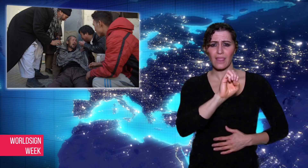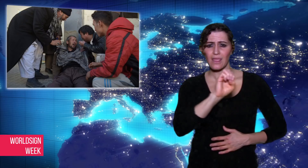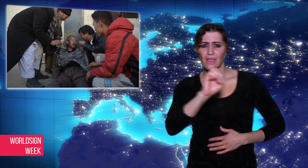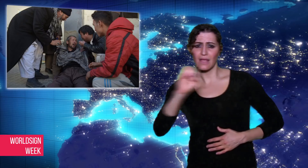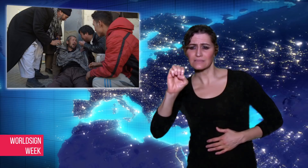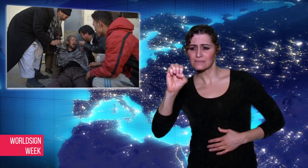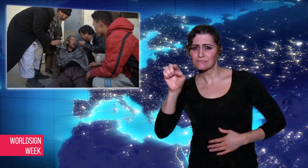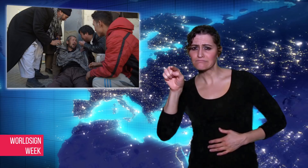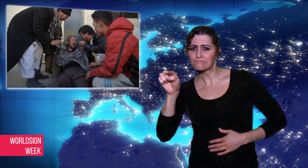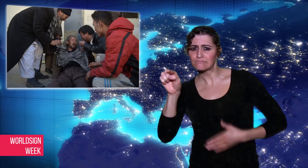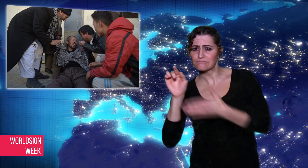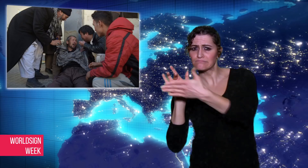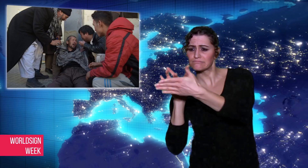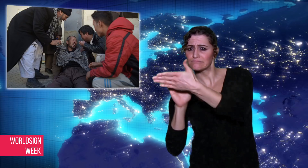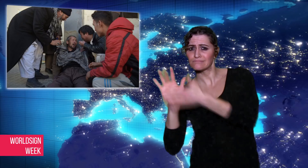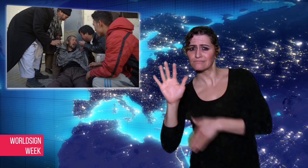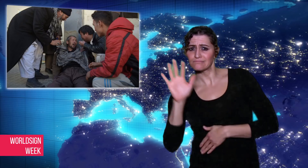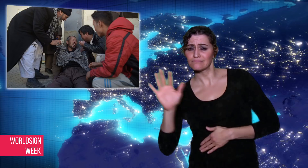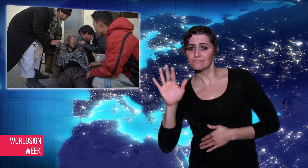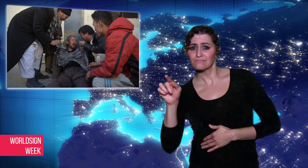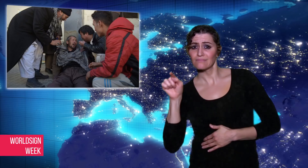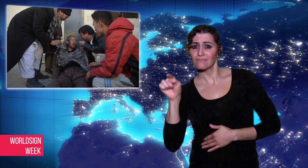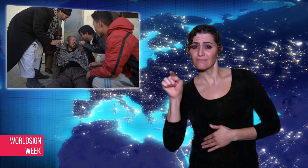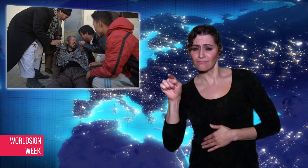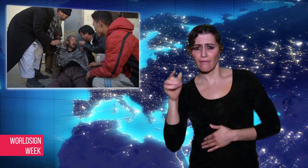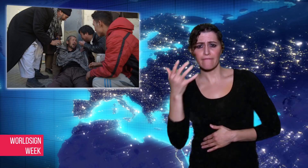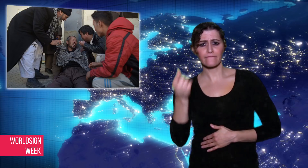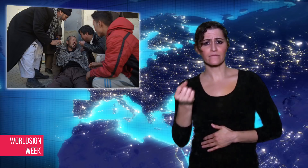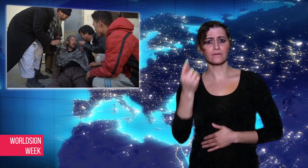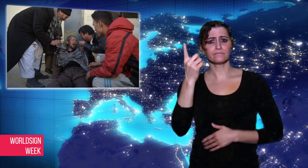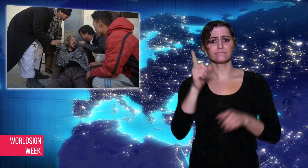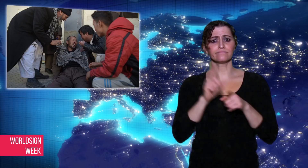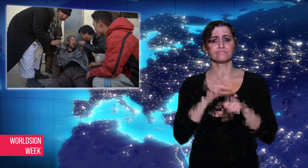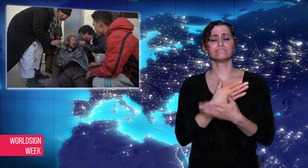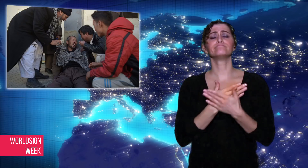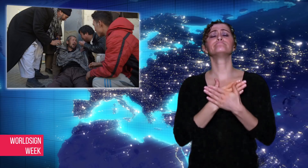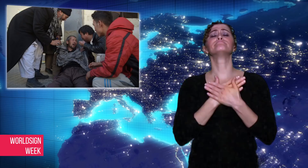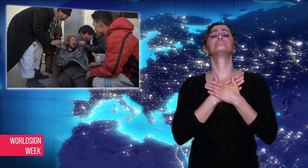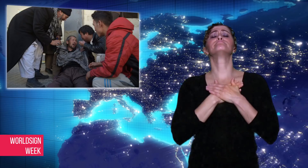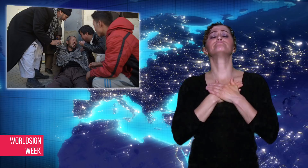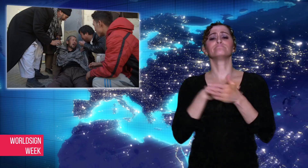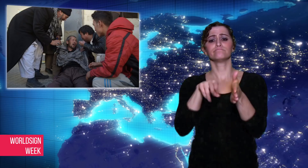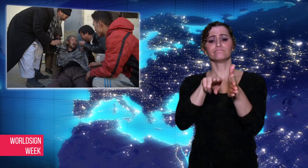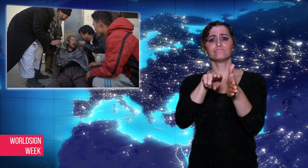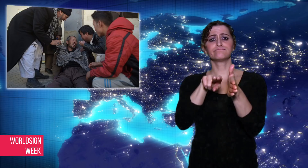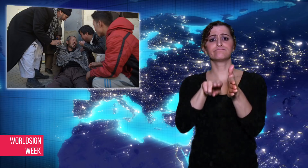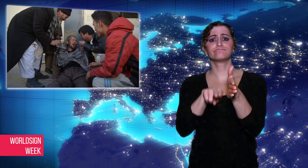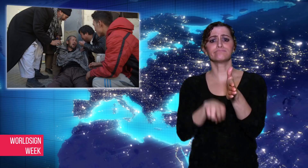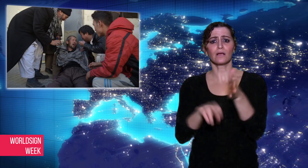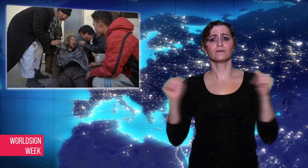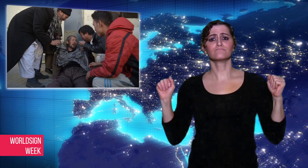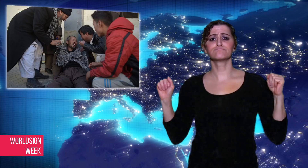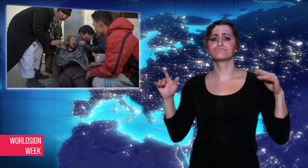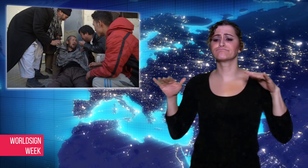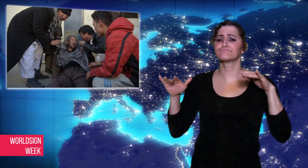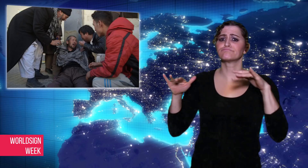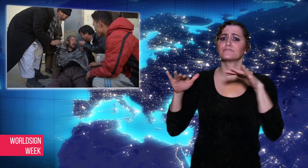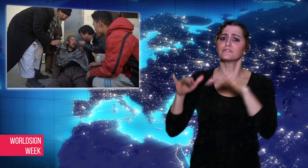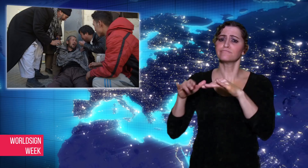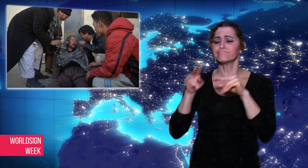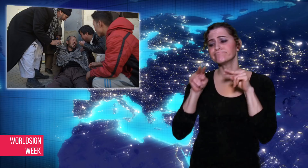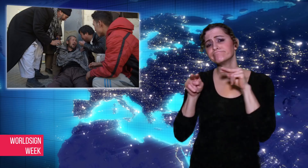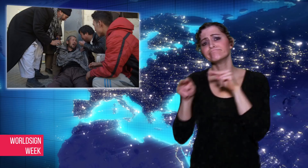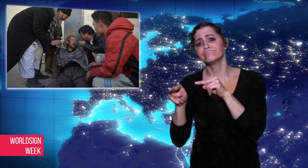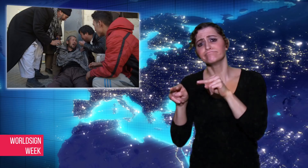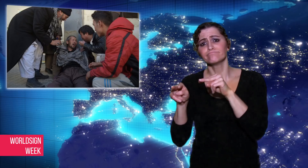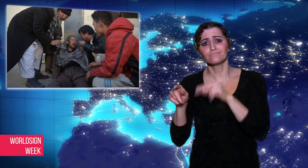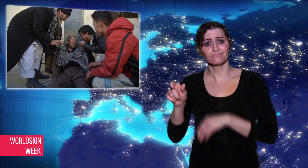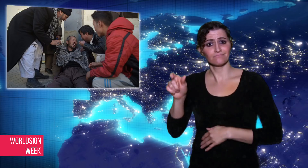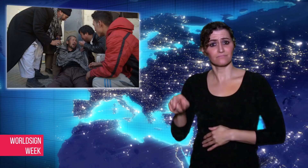eastern province in Afghanistan,